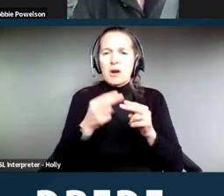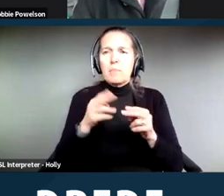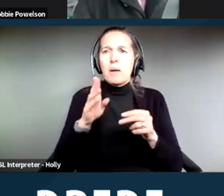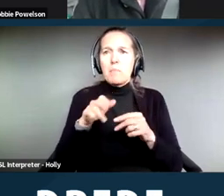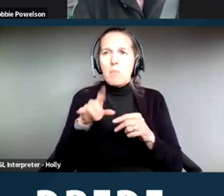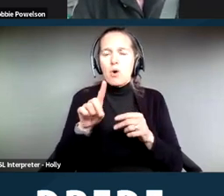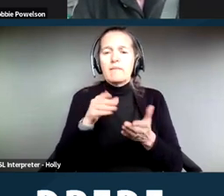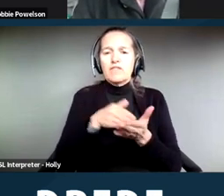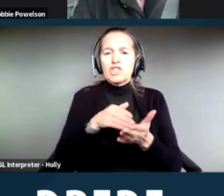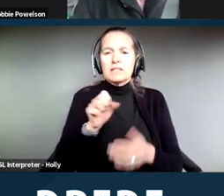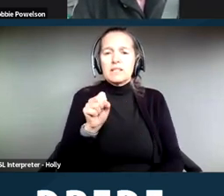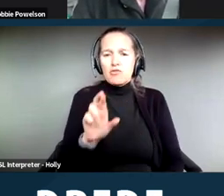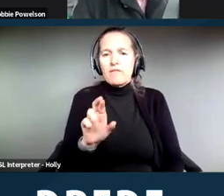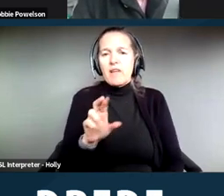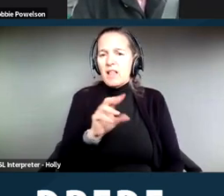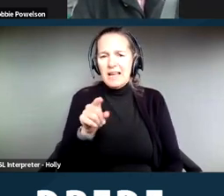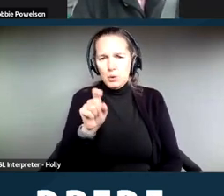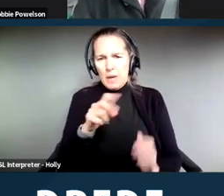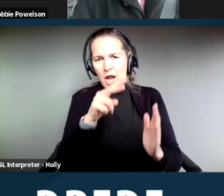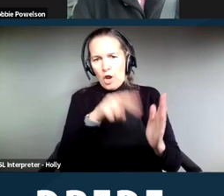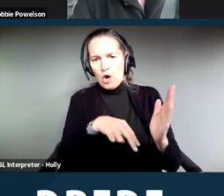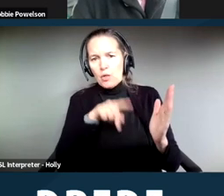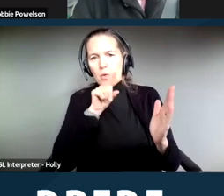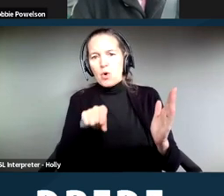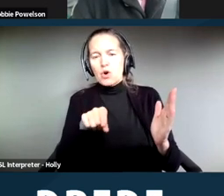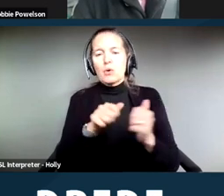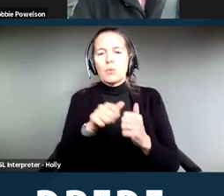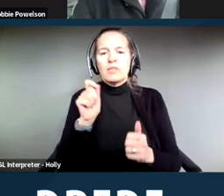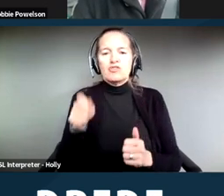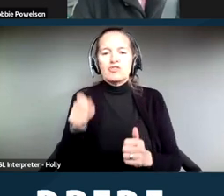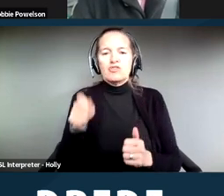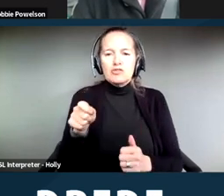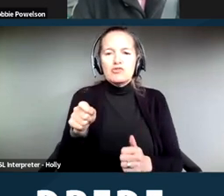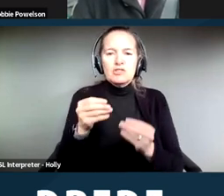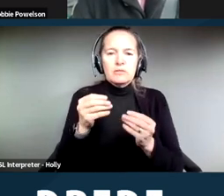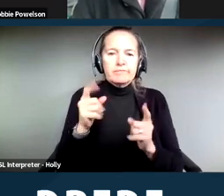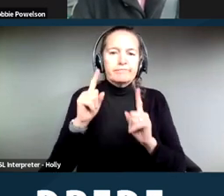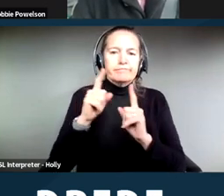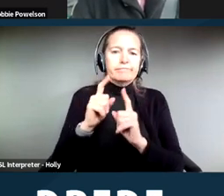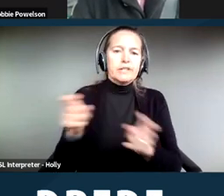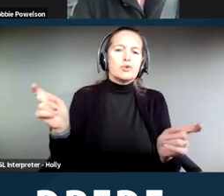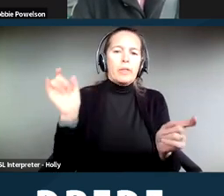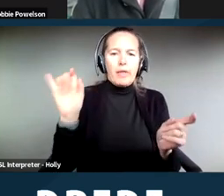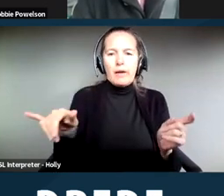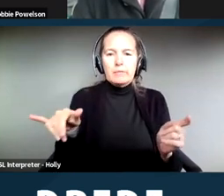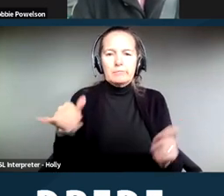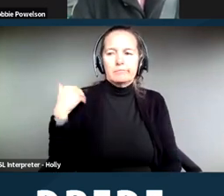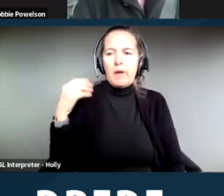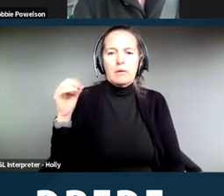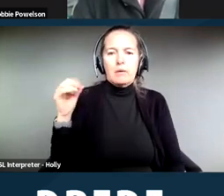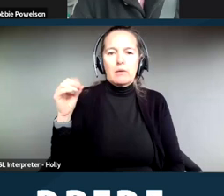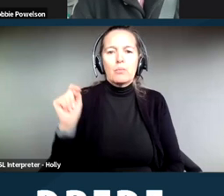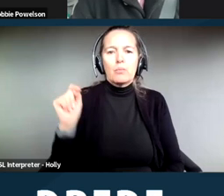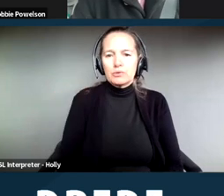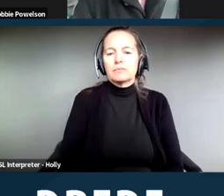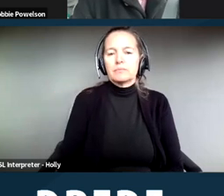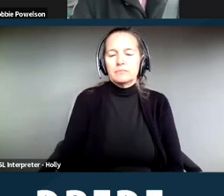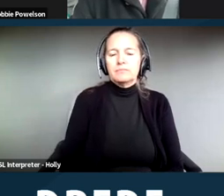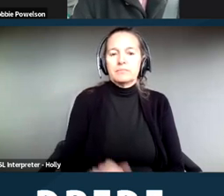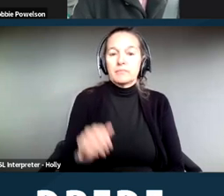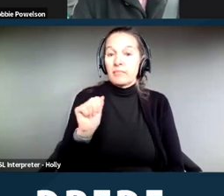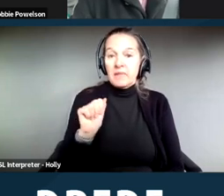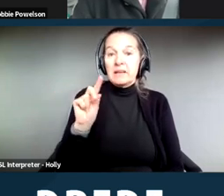look at the order in that, which was just issued in October. The ADA process totally blocked any